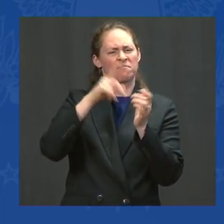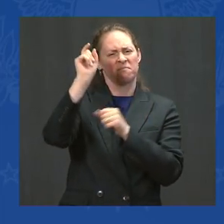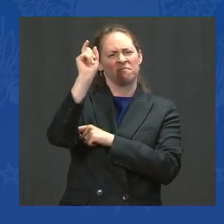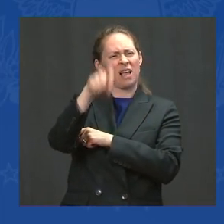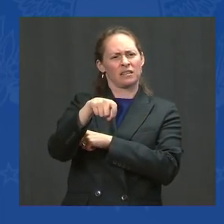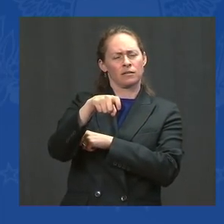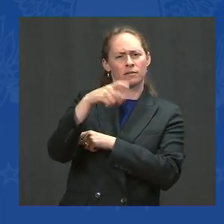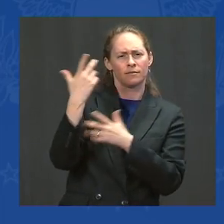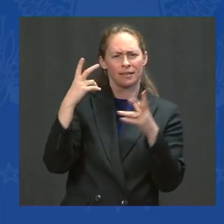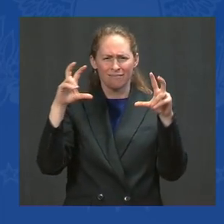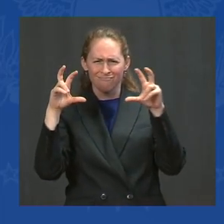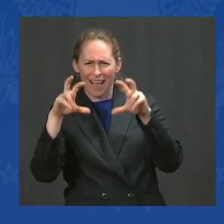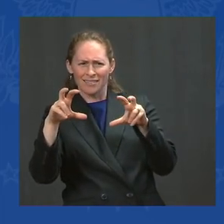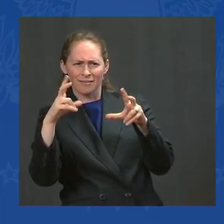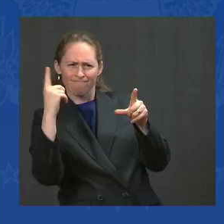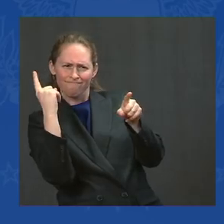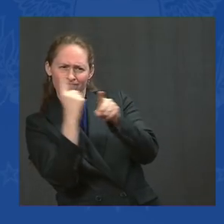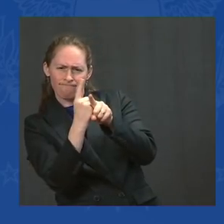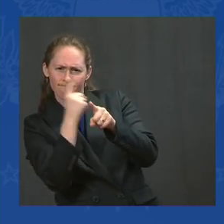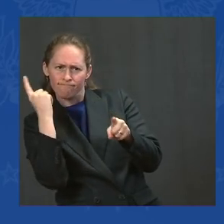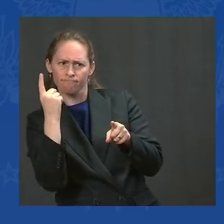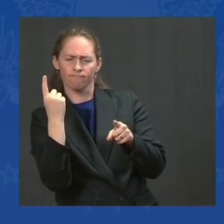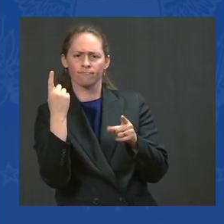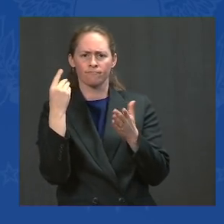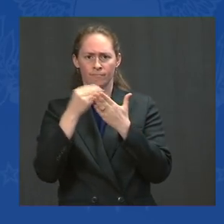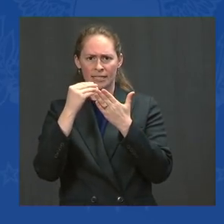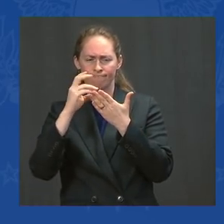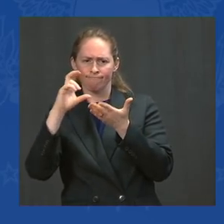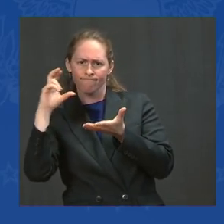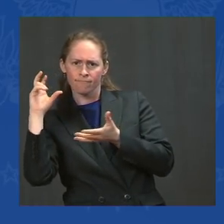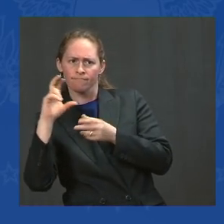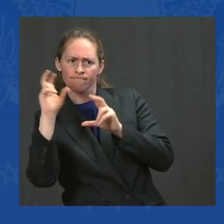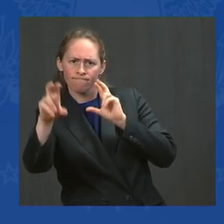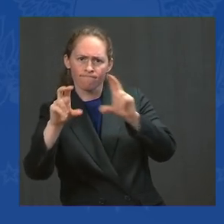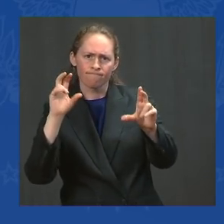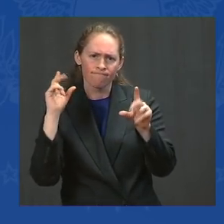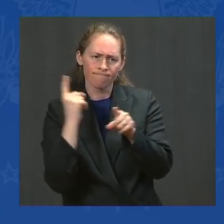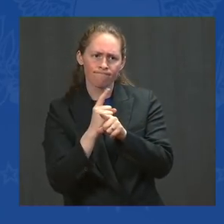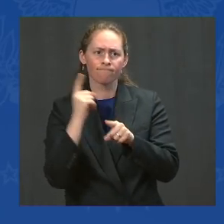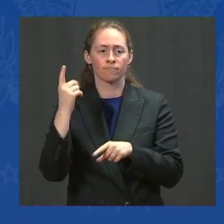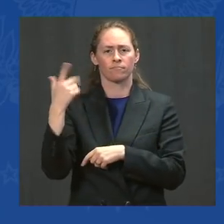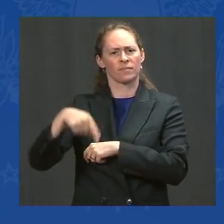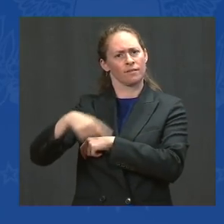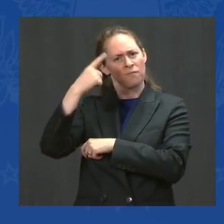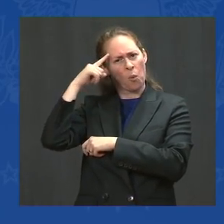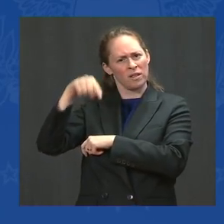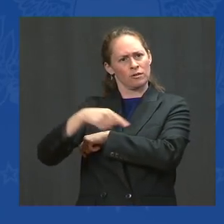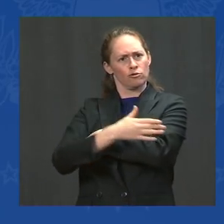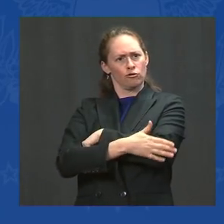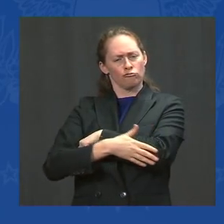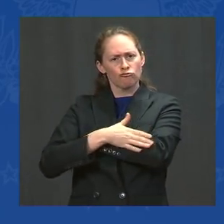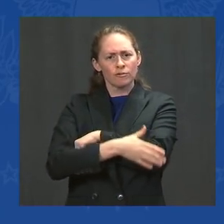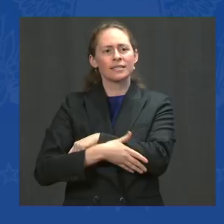financing to make this nation more productive, to advance America's leadership on clean energy